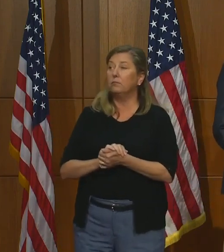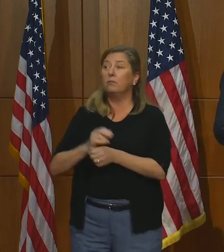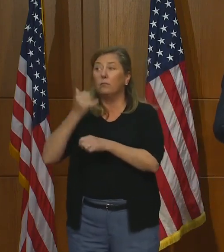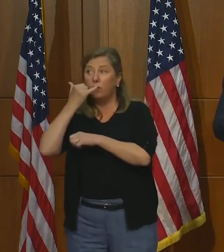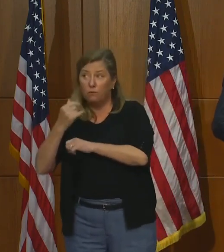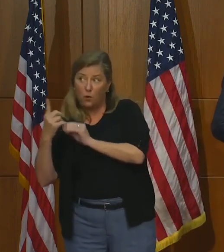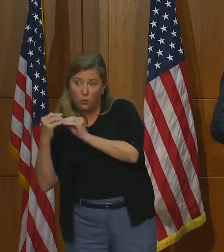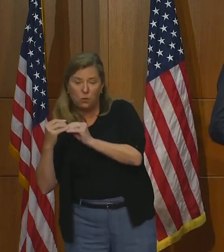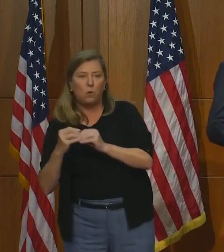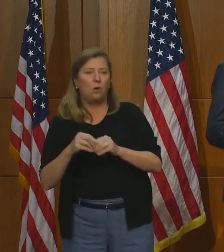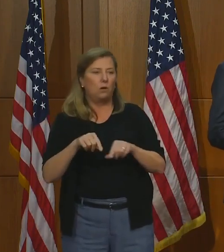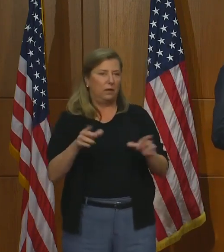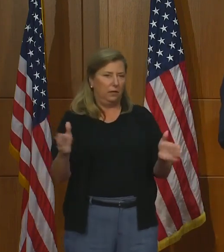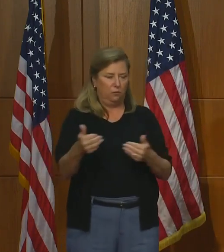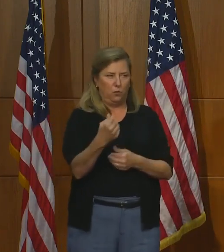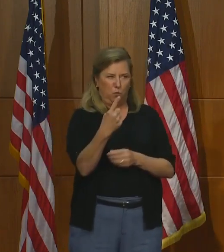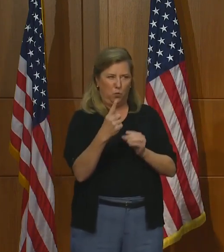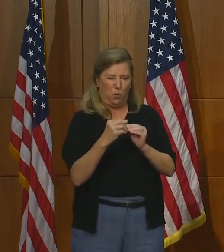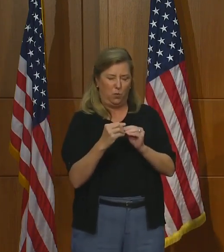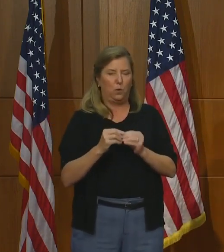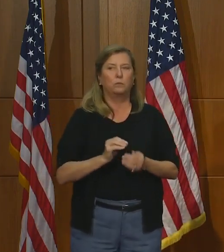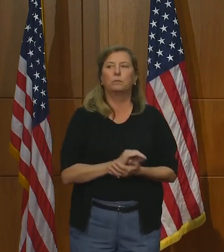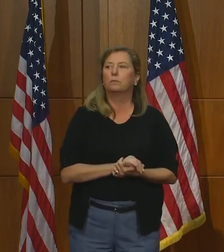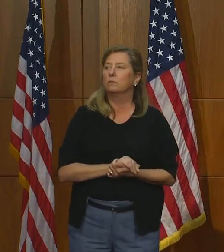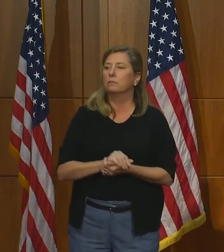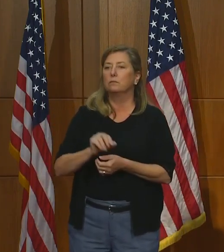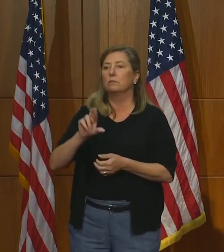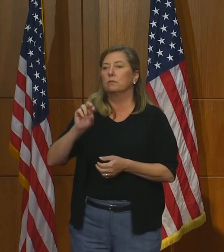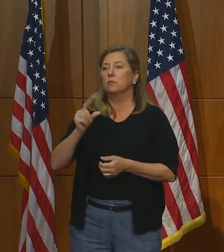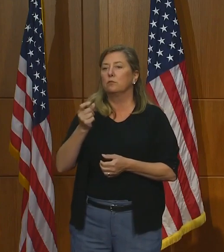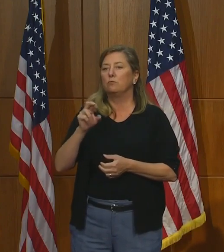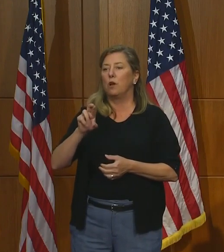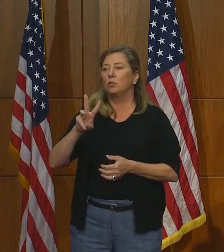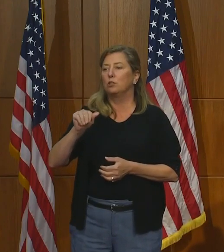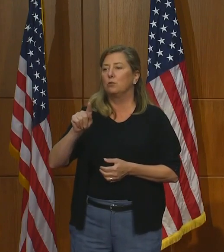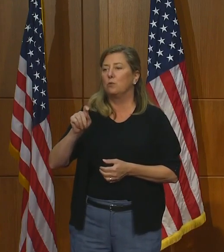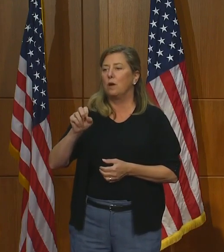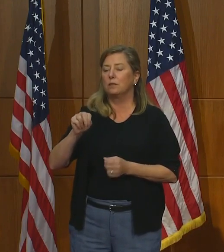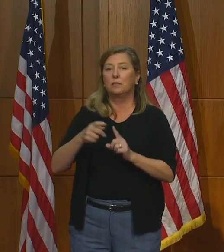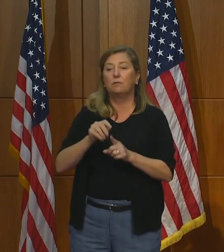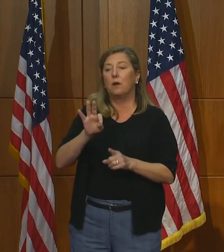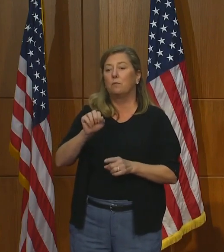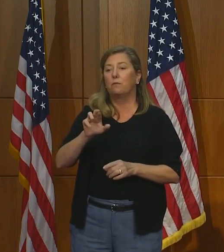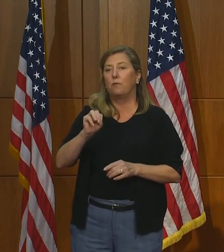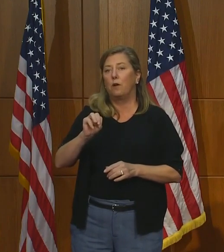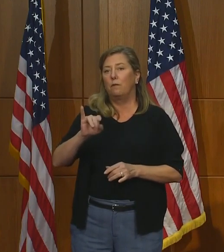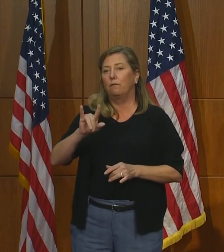DECISION TO TAKE DOWN THE